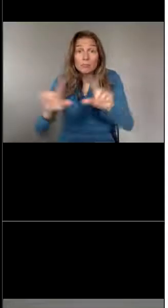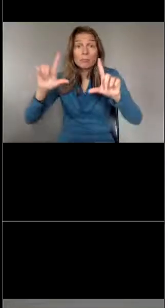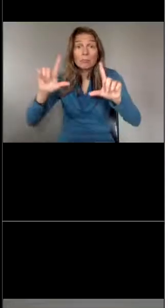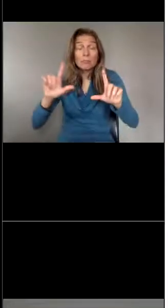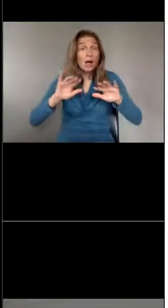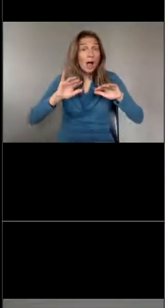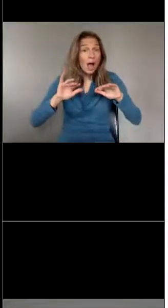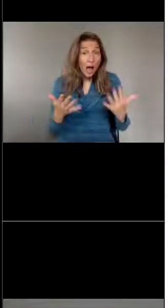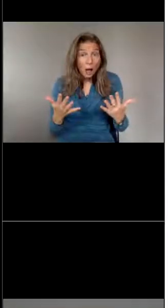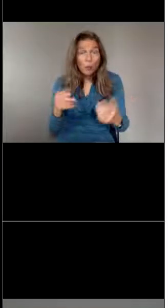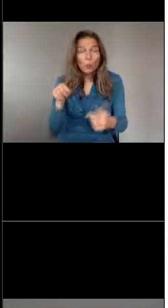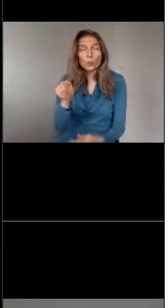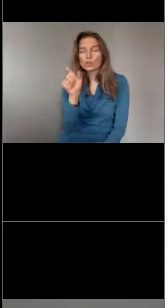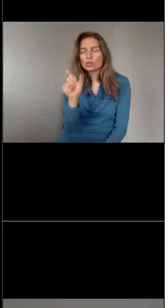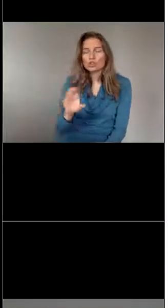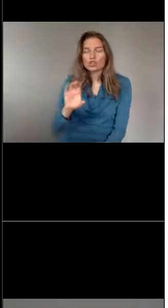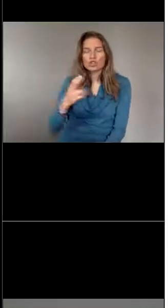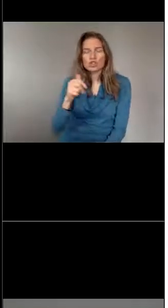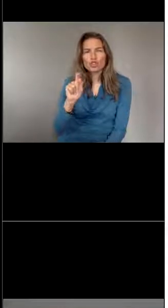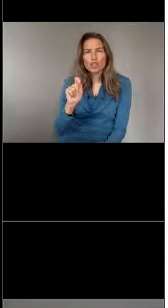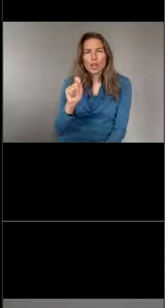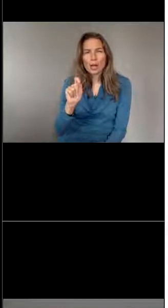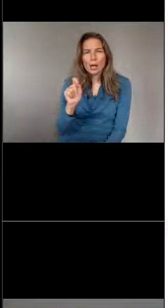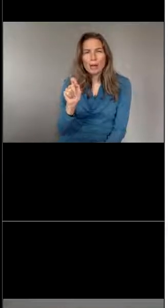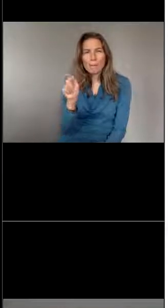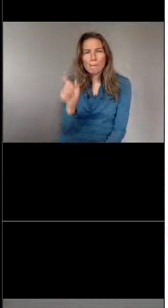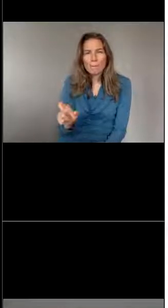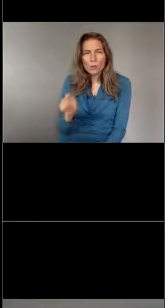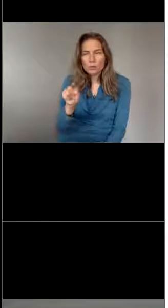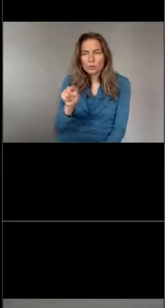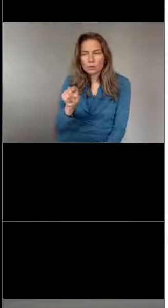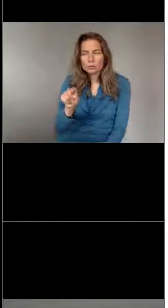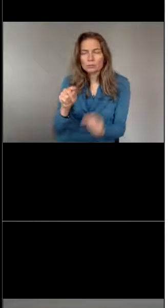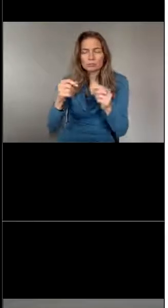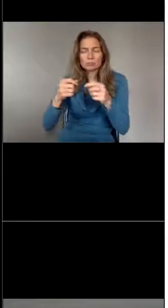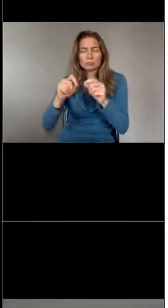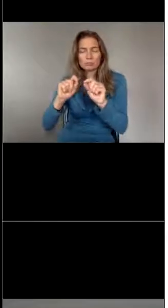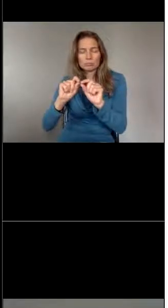So what is being shown on the screen is